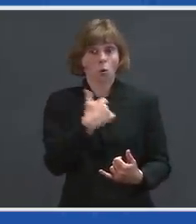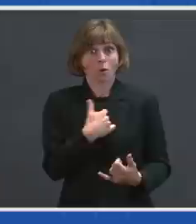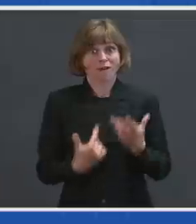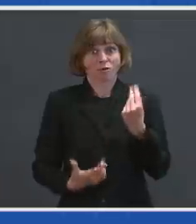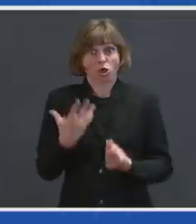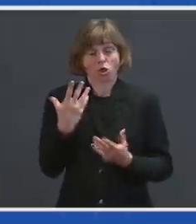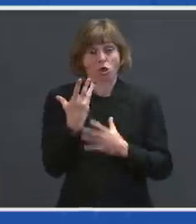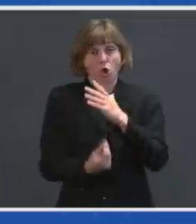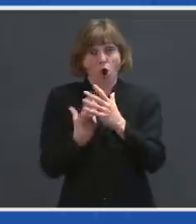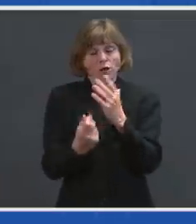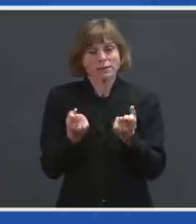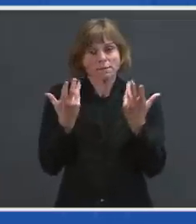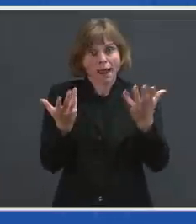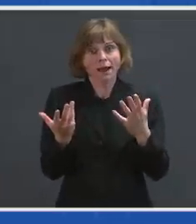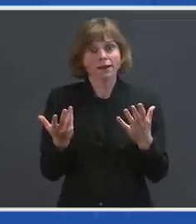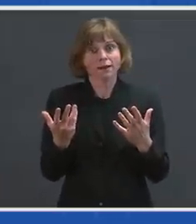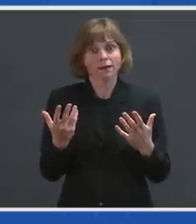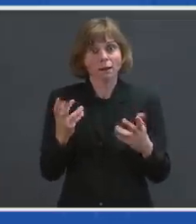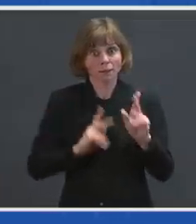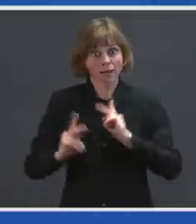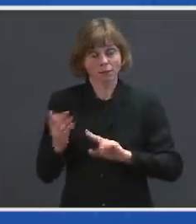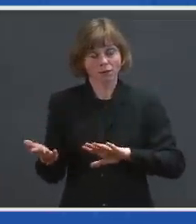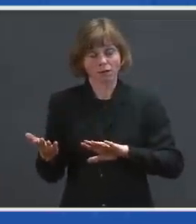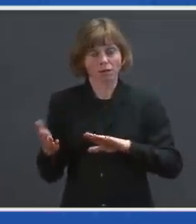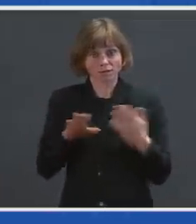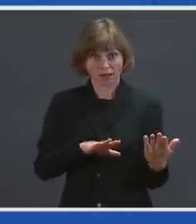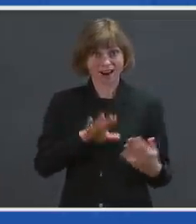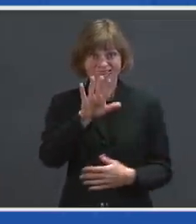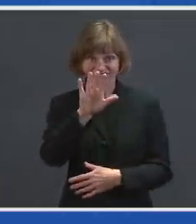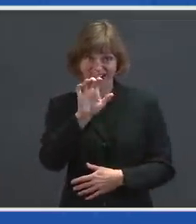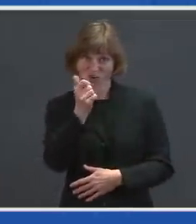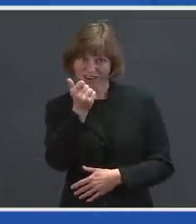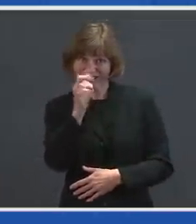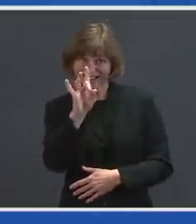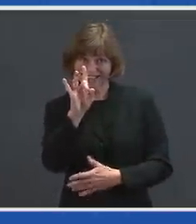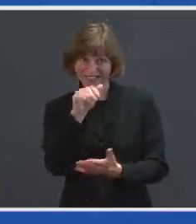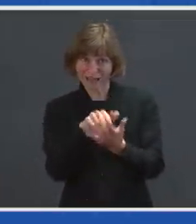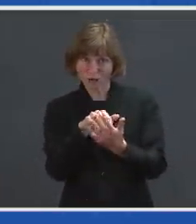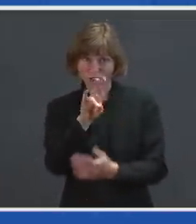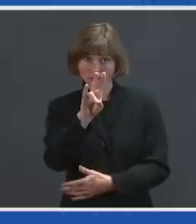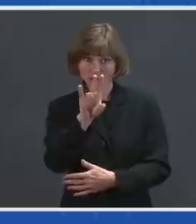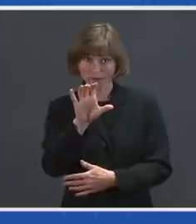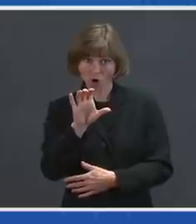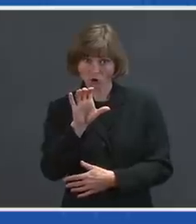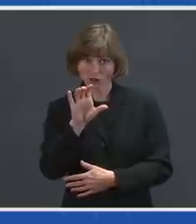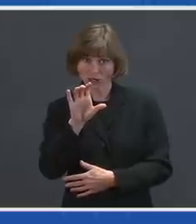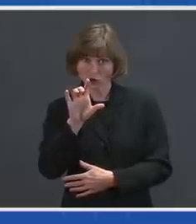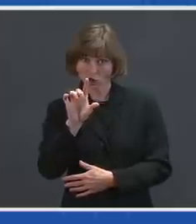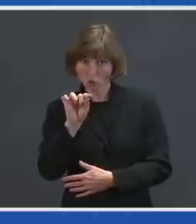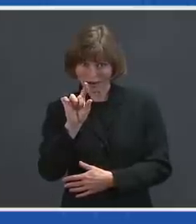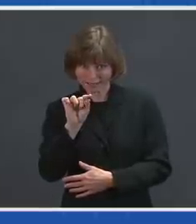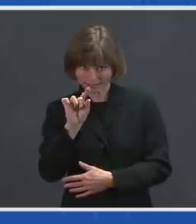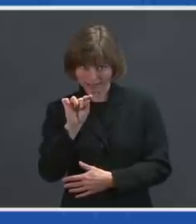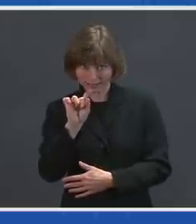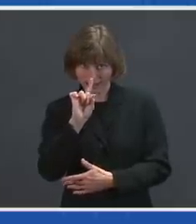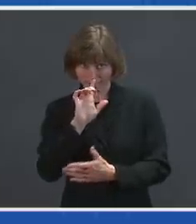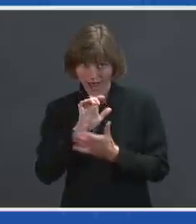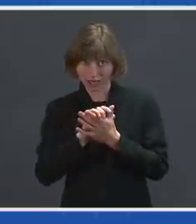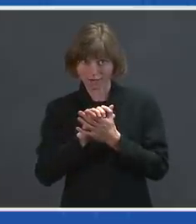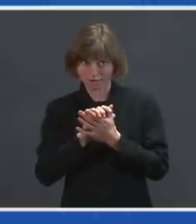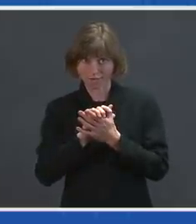518,720, I believe it was, Americans --